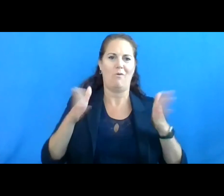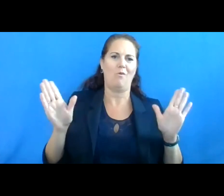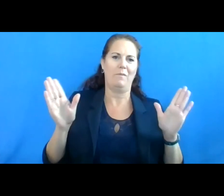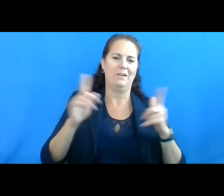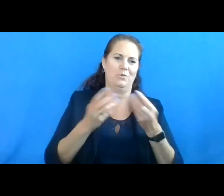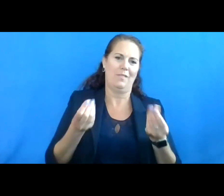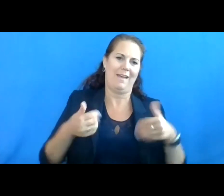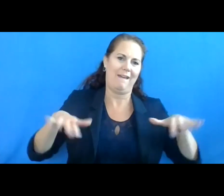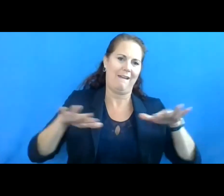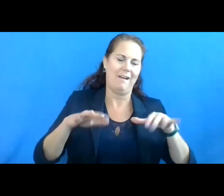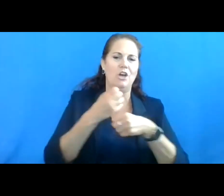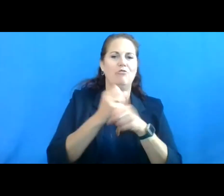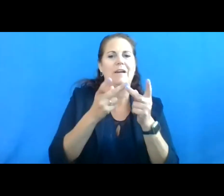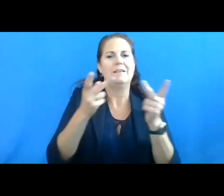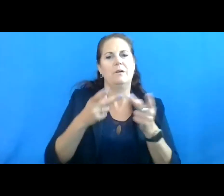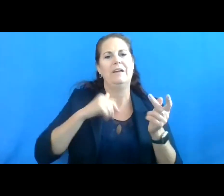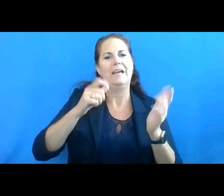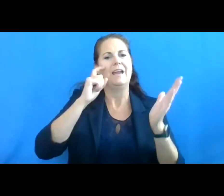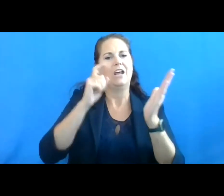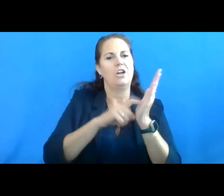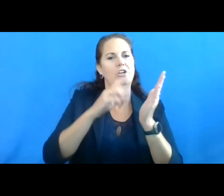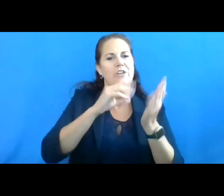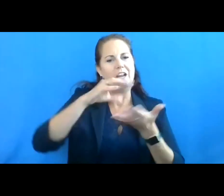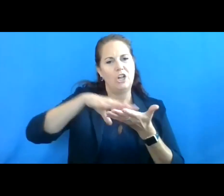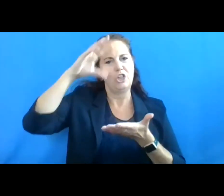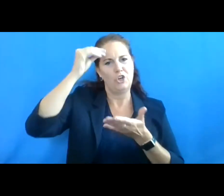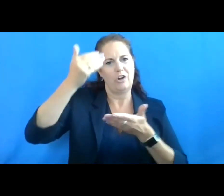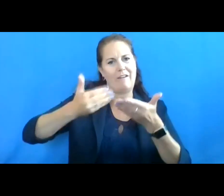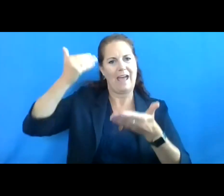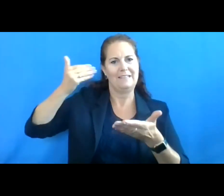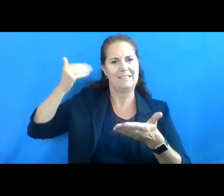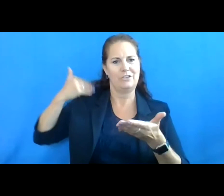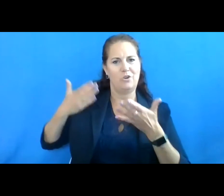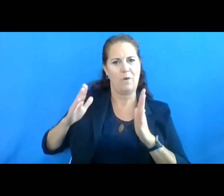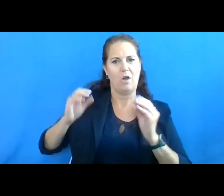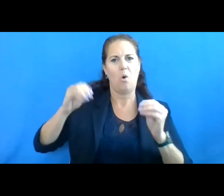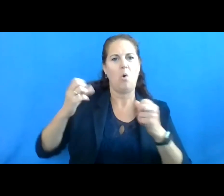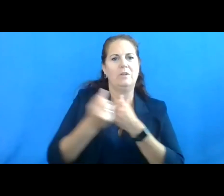Create spaces that we can acknowledge and learn the healing ways of our ancestors. Hold each other in our journey of healing.